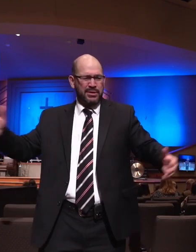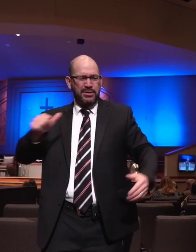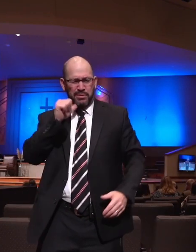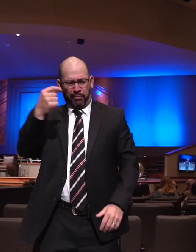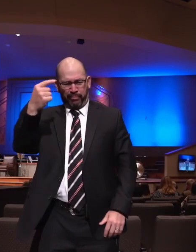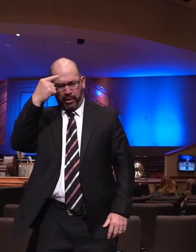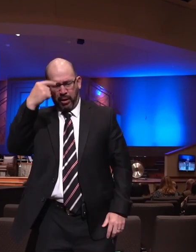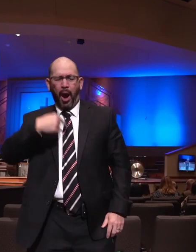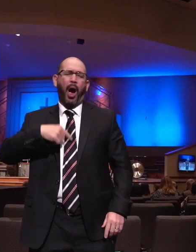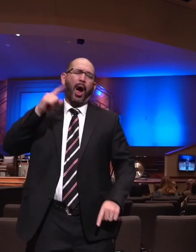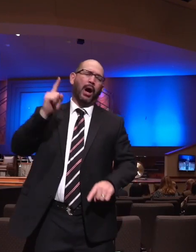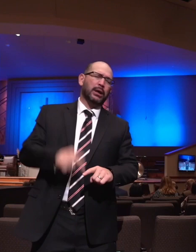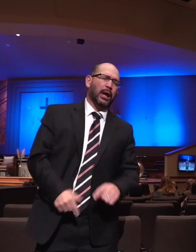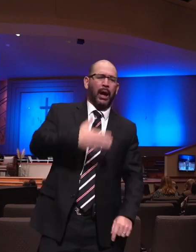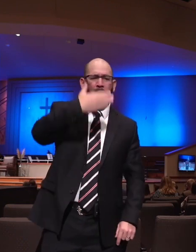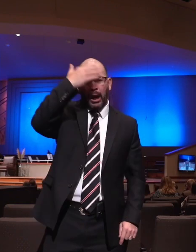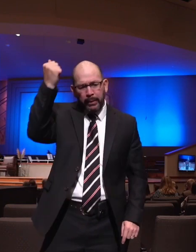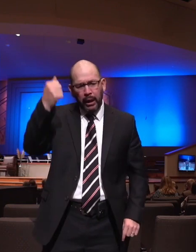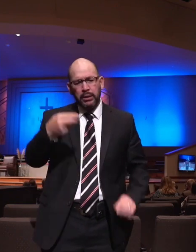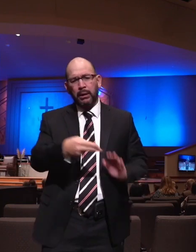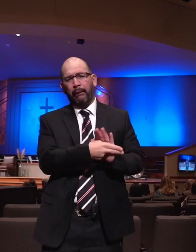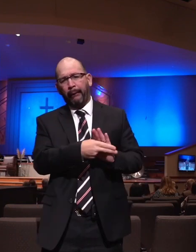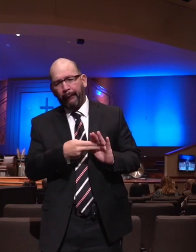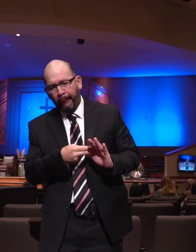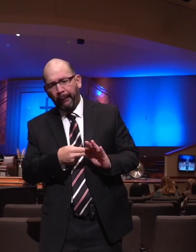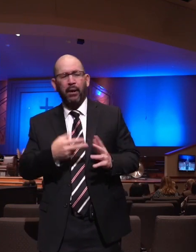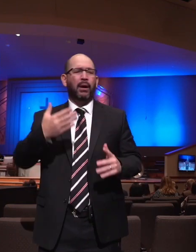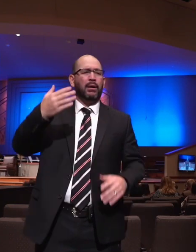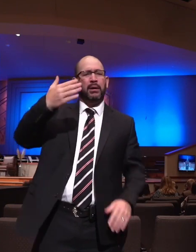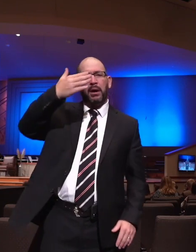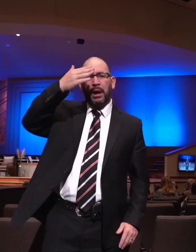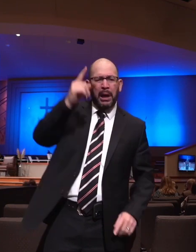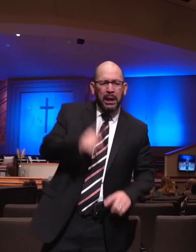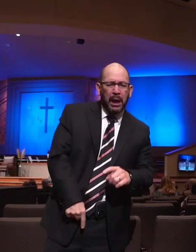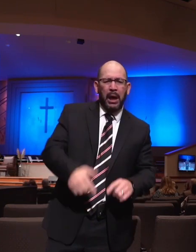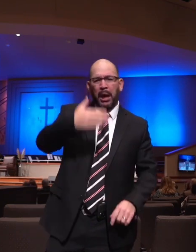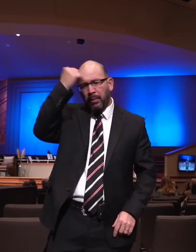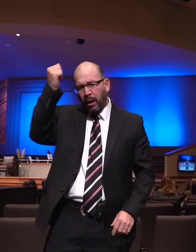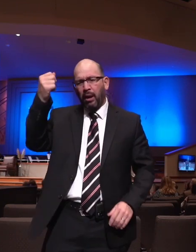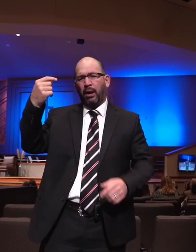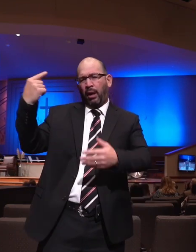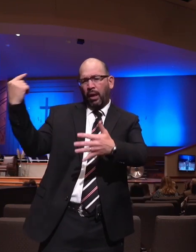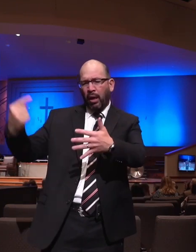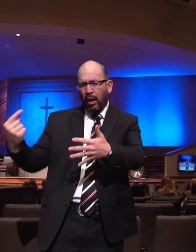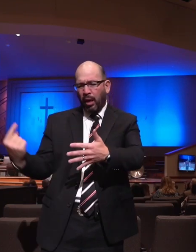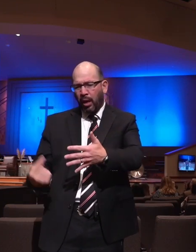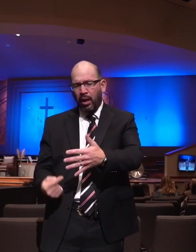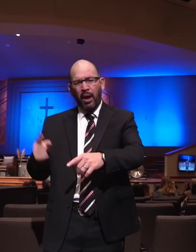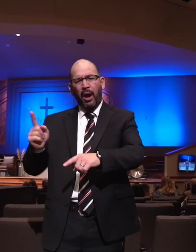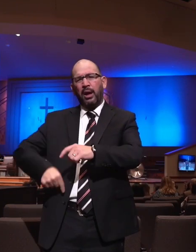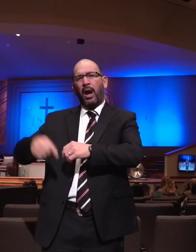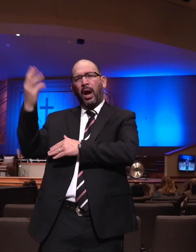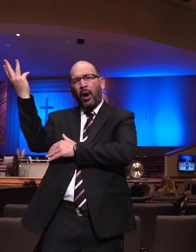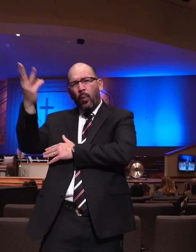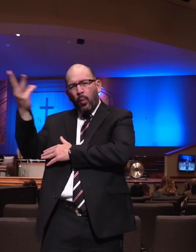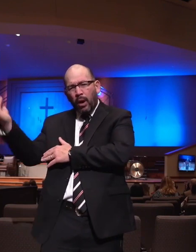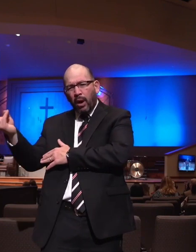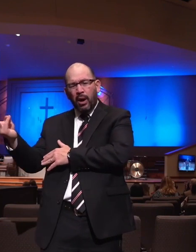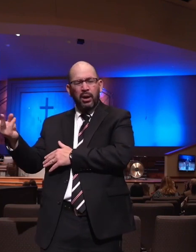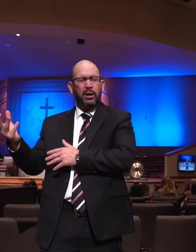position well I could never witness to the boss I could never witness to the supervisor I could never witness to the commander look at my position no don't